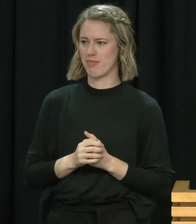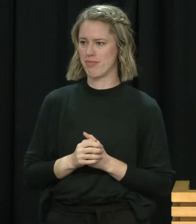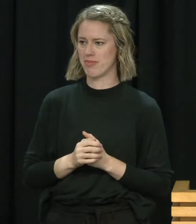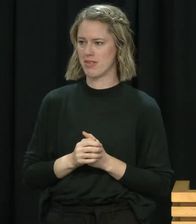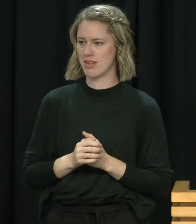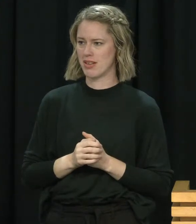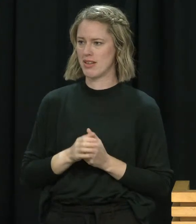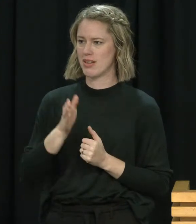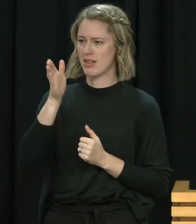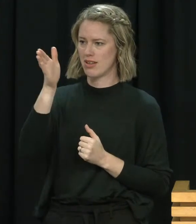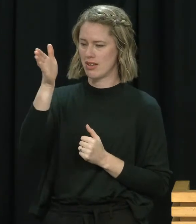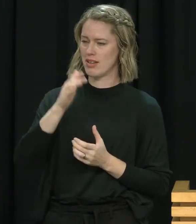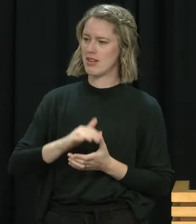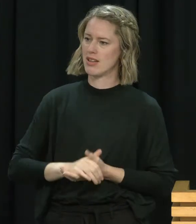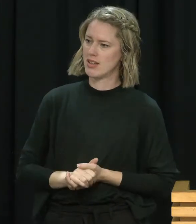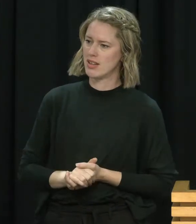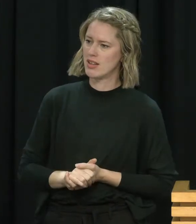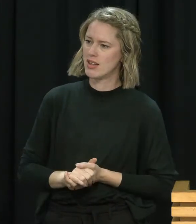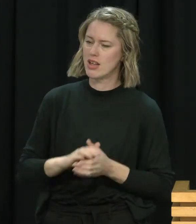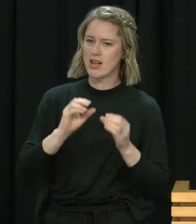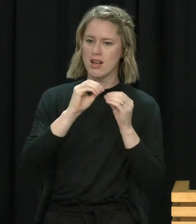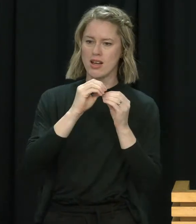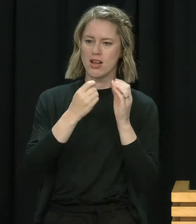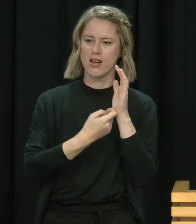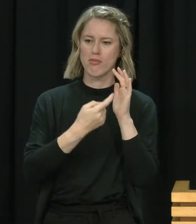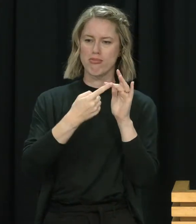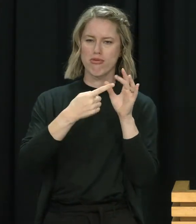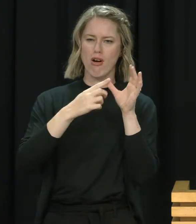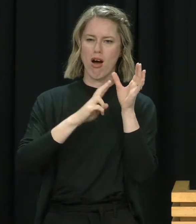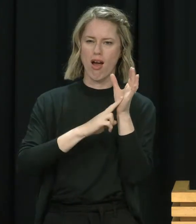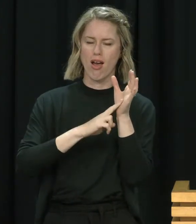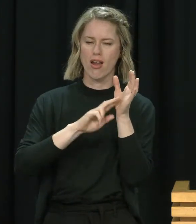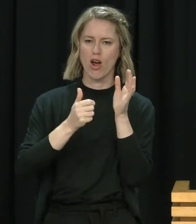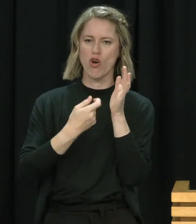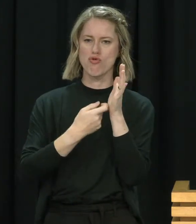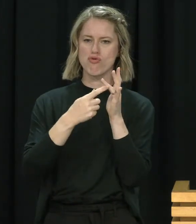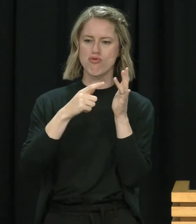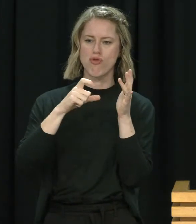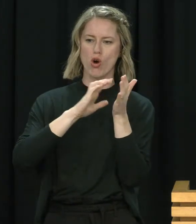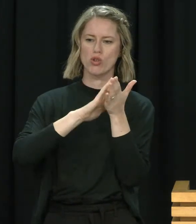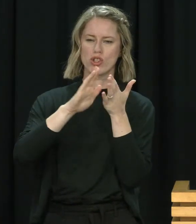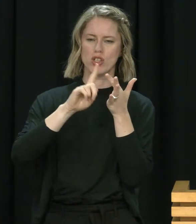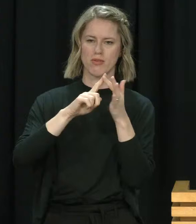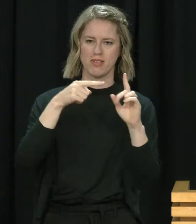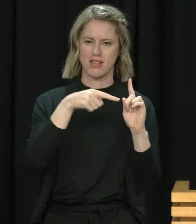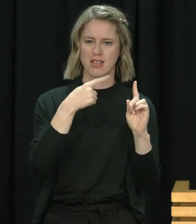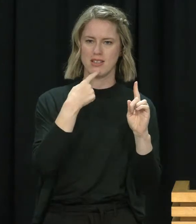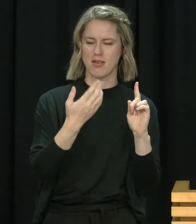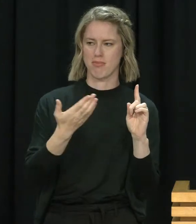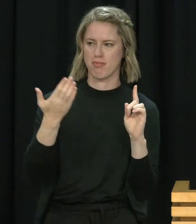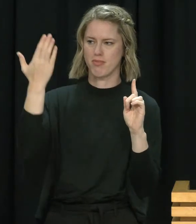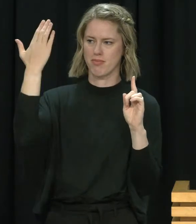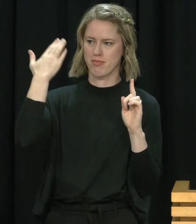any protection to anyone in a